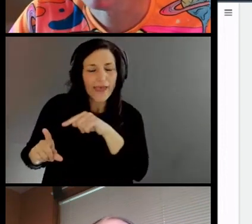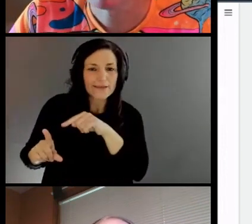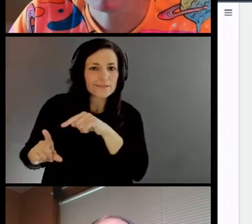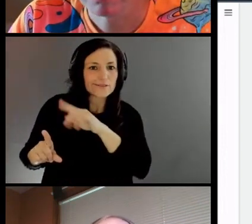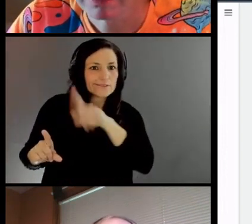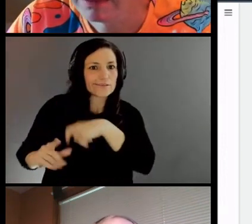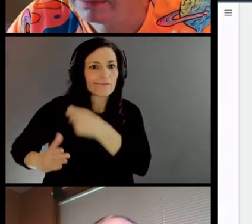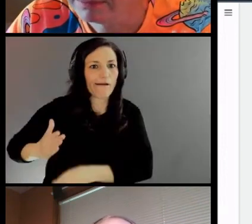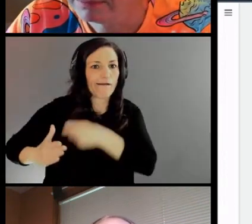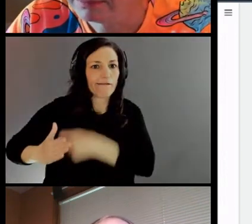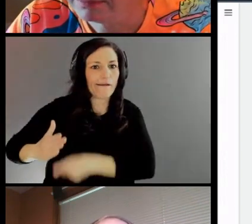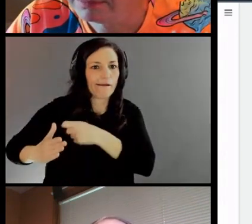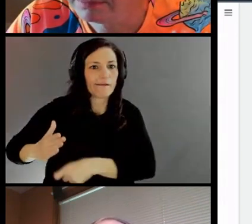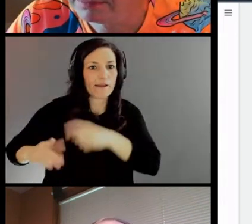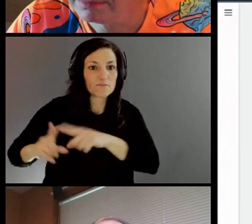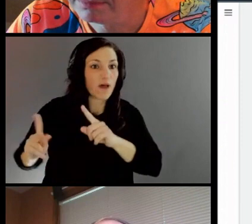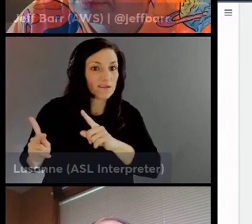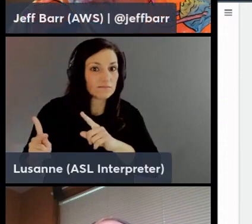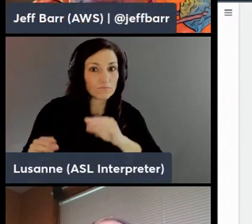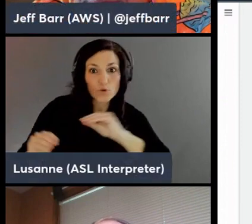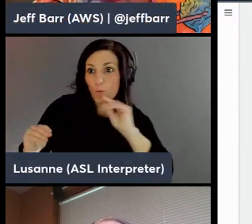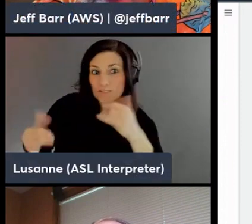even if you don't have players using it. Yeah.